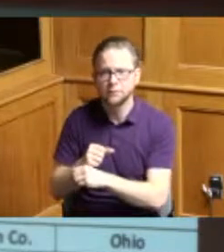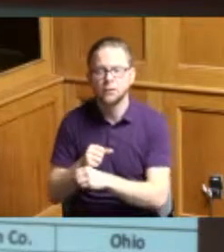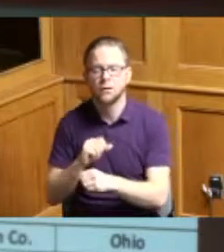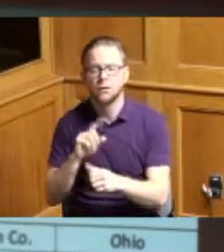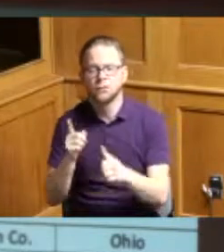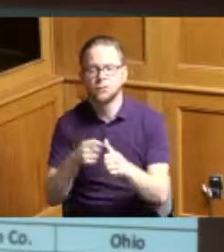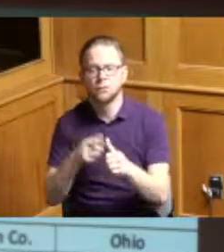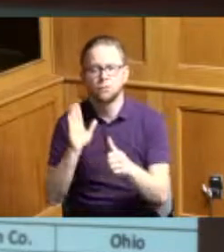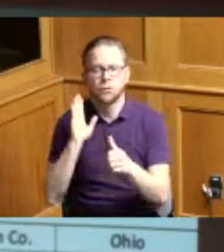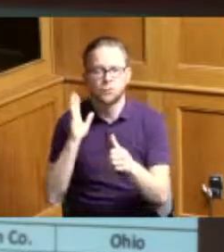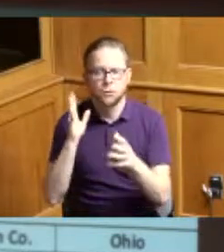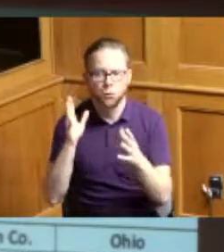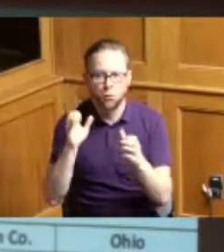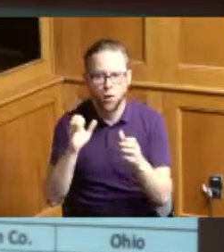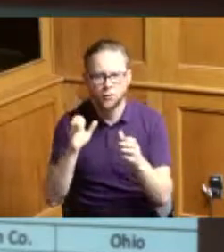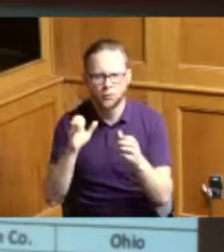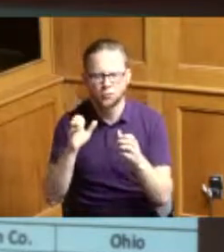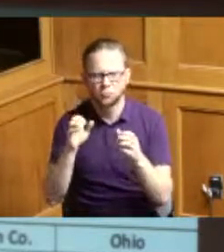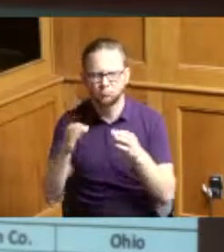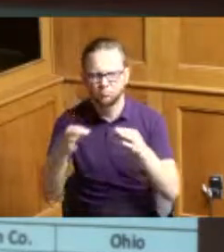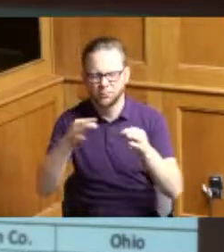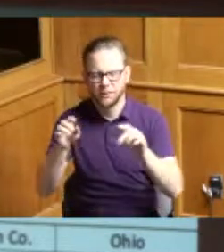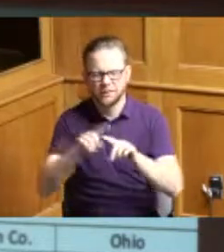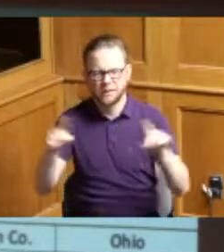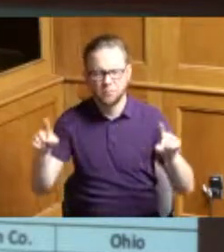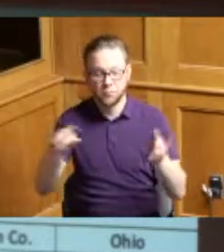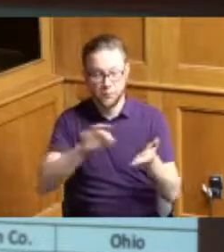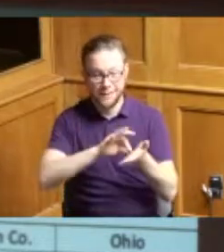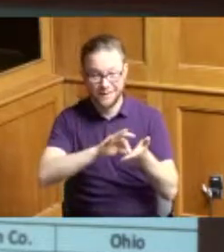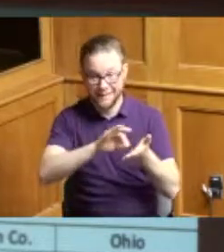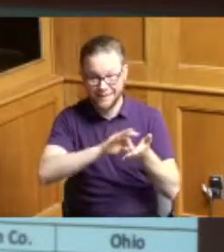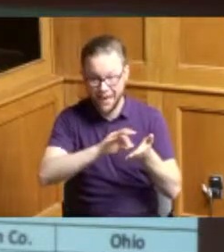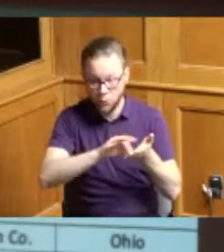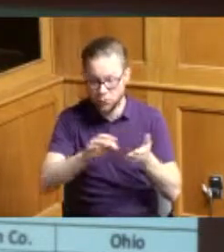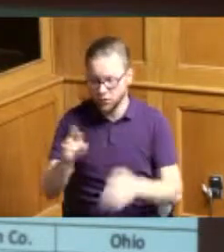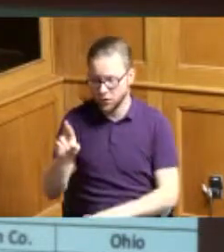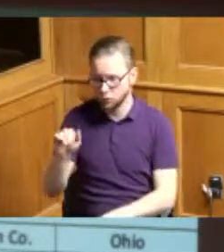count and rates for those who are watching and unfamiliar counts are the actual number of people